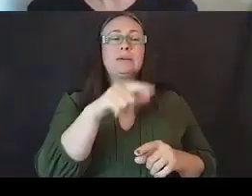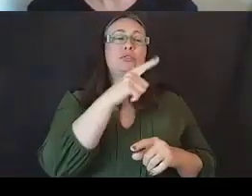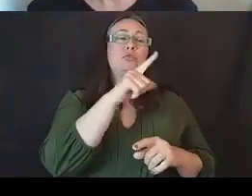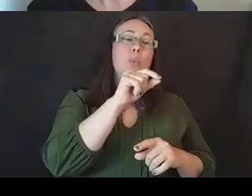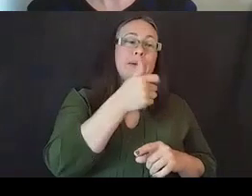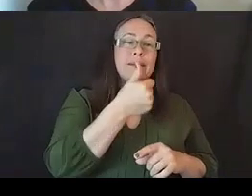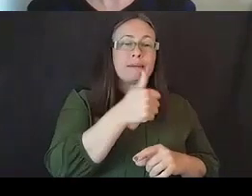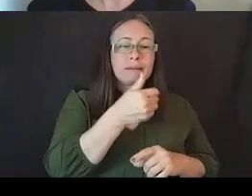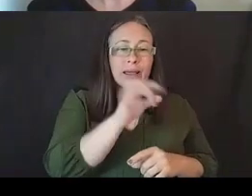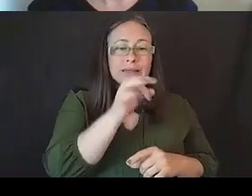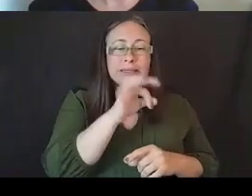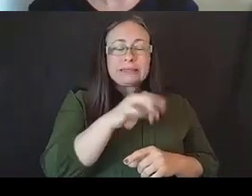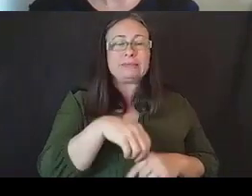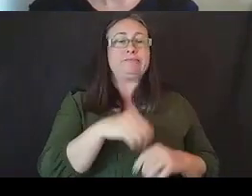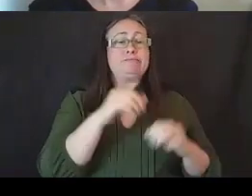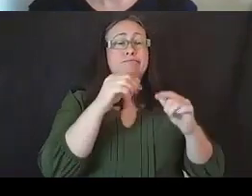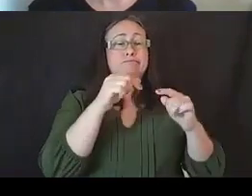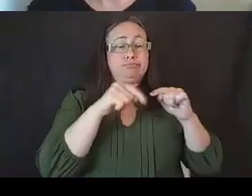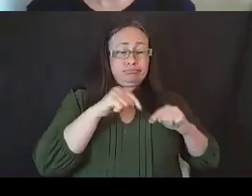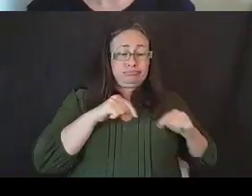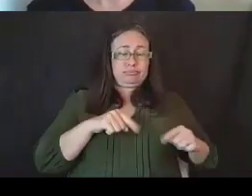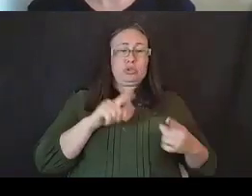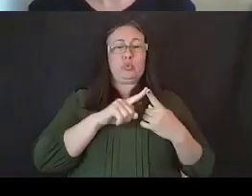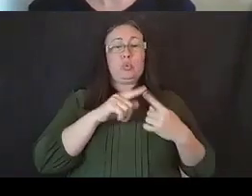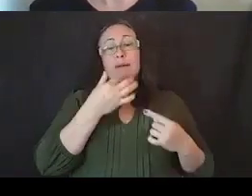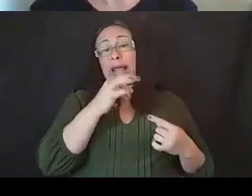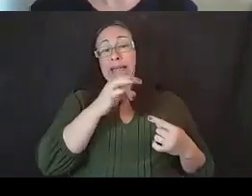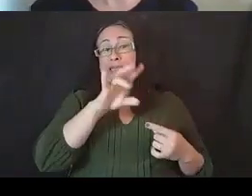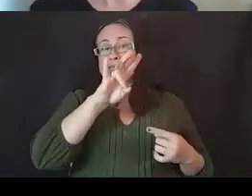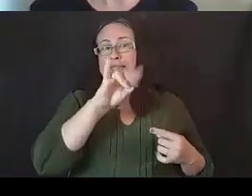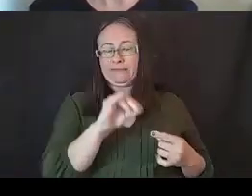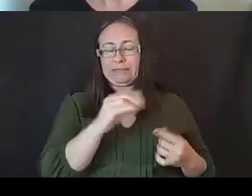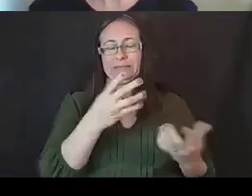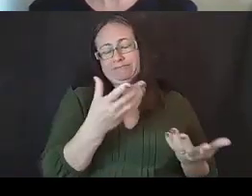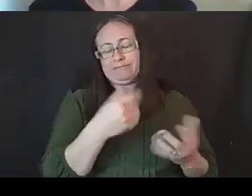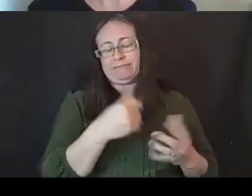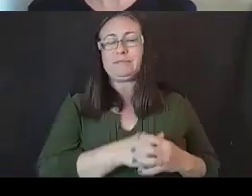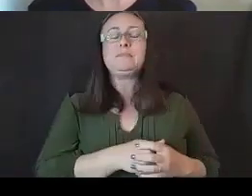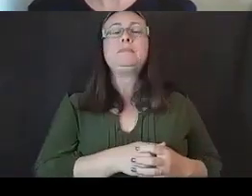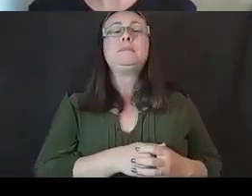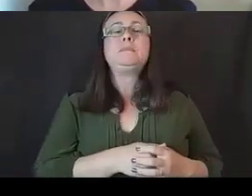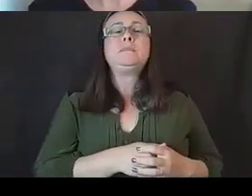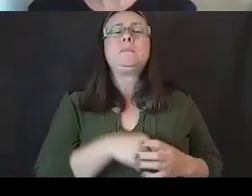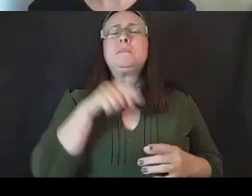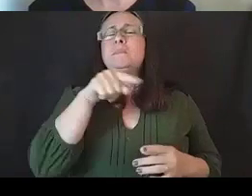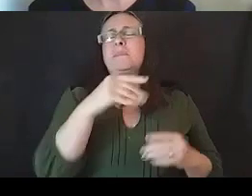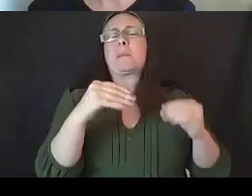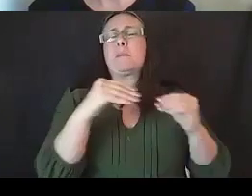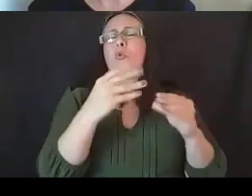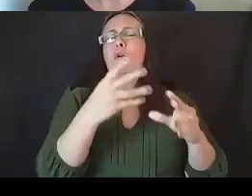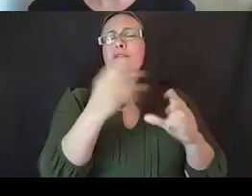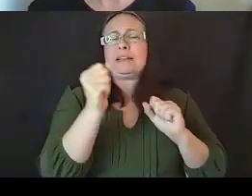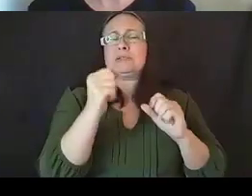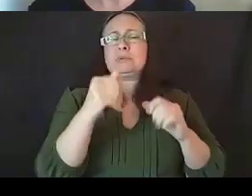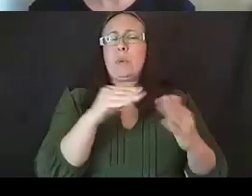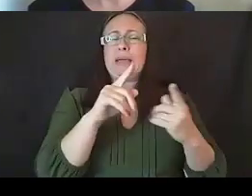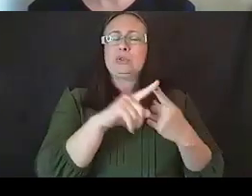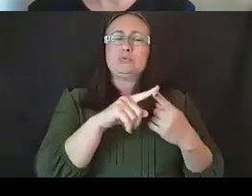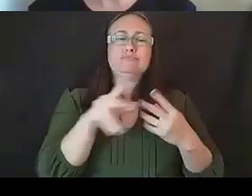well, all the way really even to 1970 if you use some of the legacy files. So this is just a faster way to retrieve the data that underlie